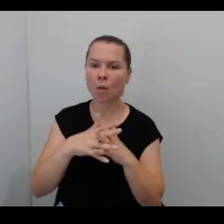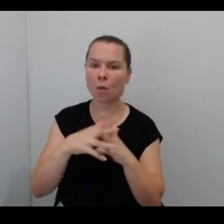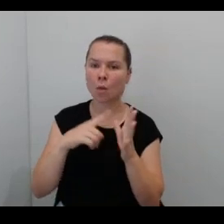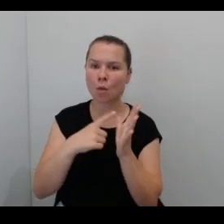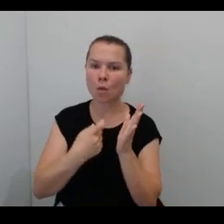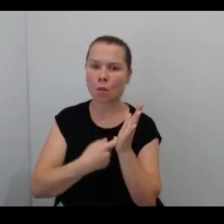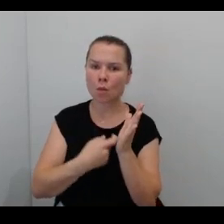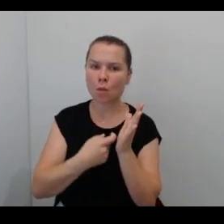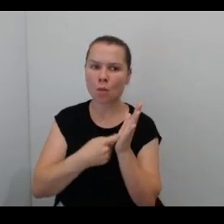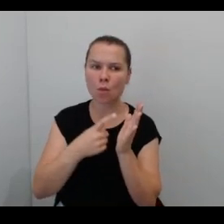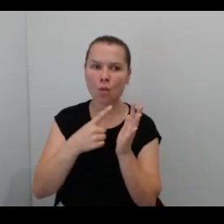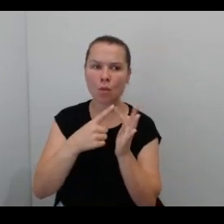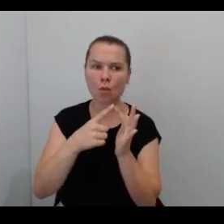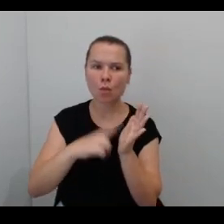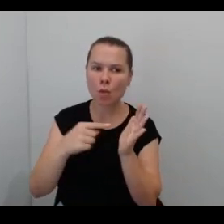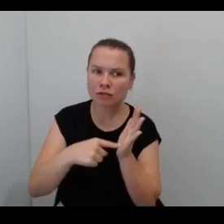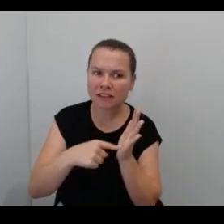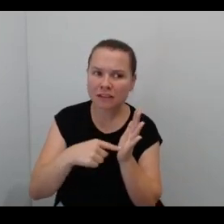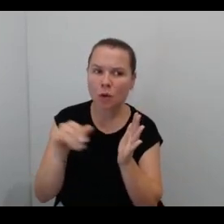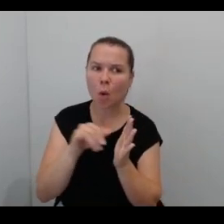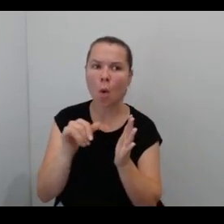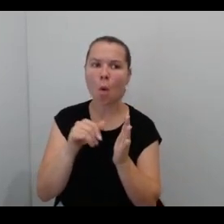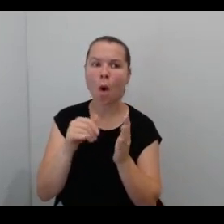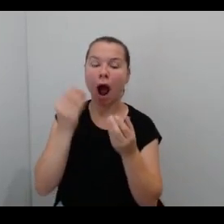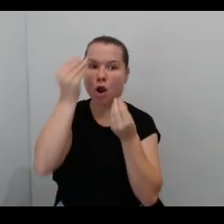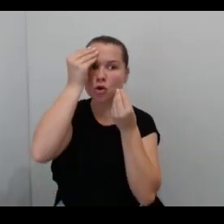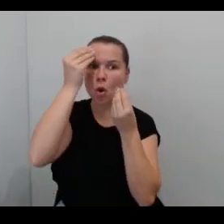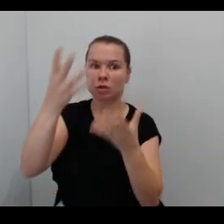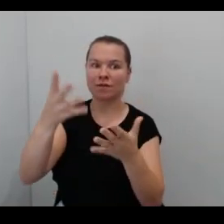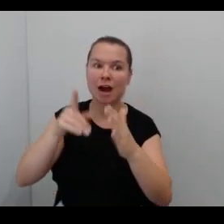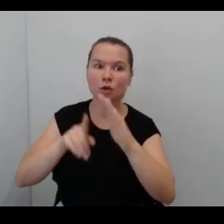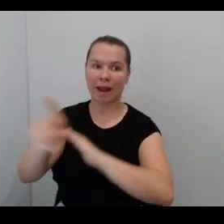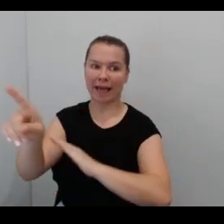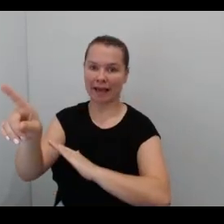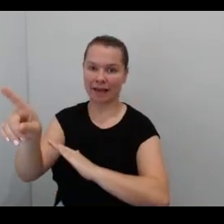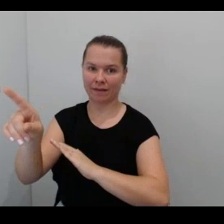Or just a notice to leave?